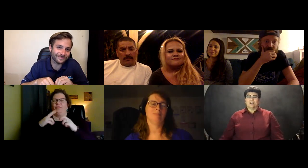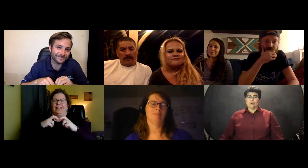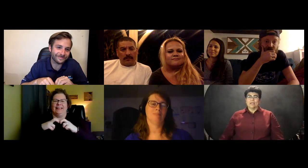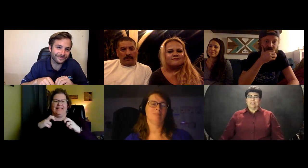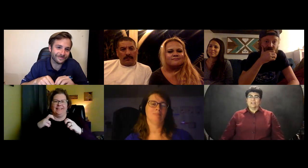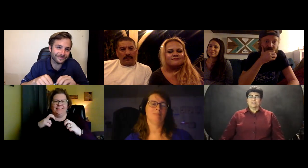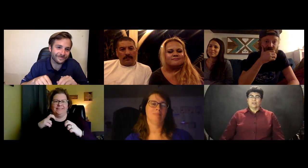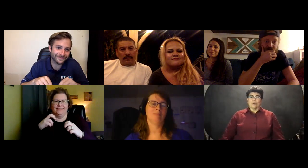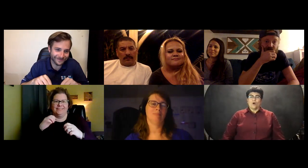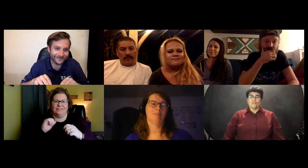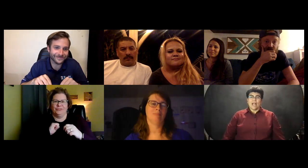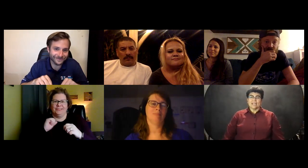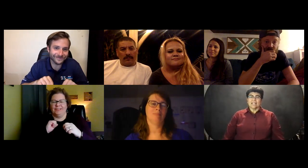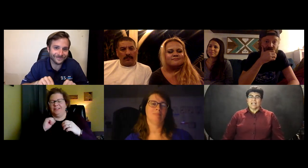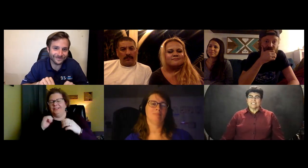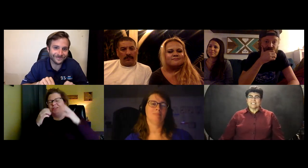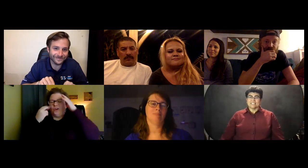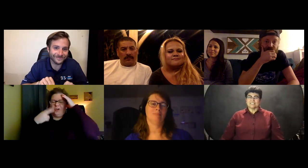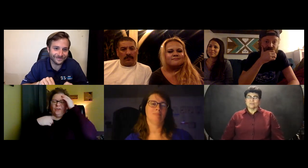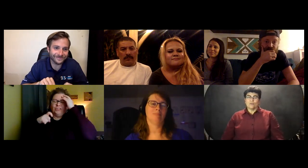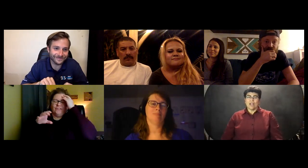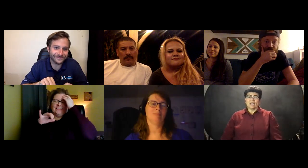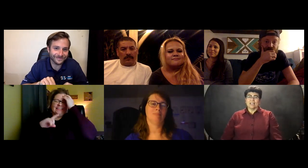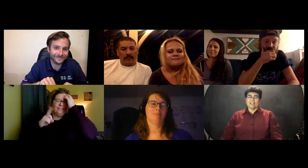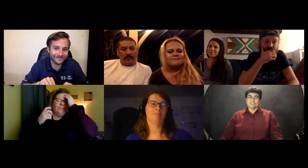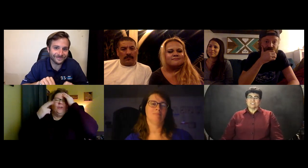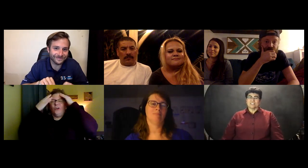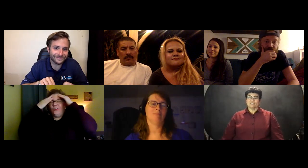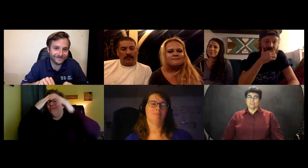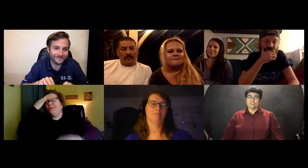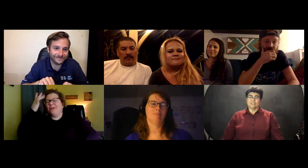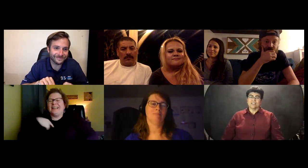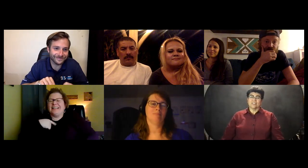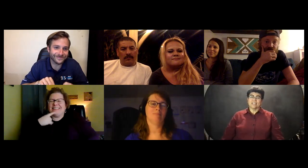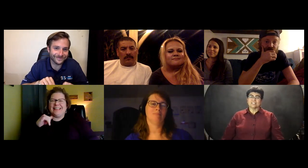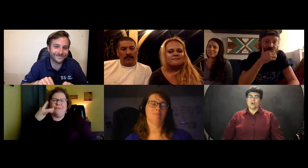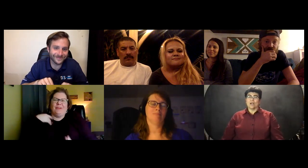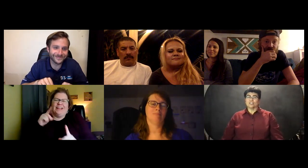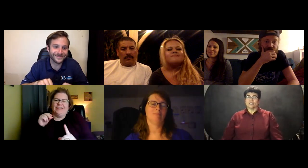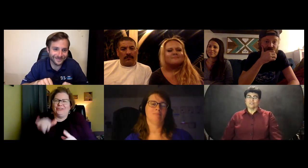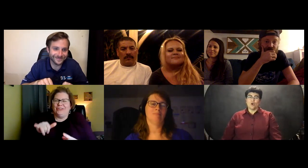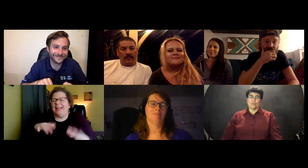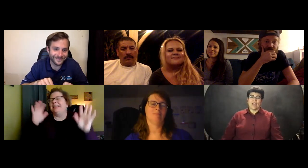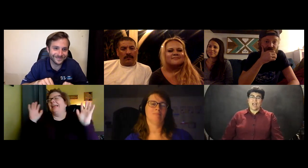we you know we over analyze things we overanalyze ourselves we should have